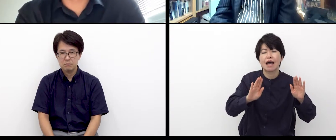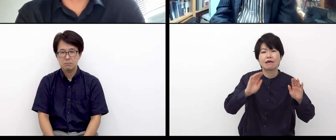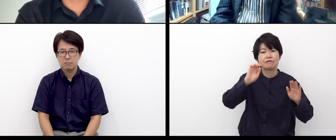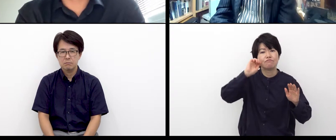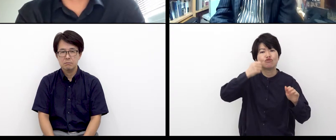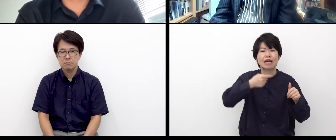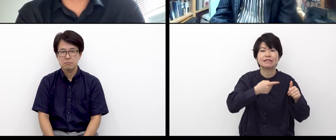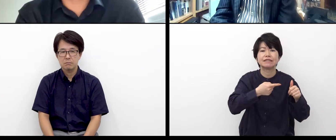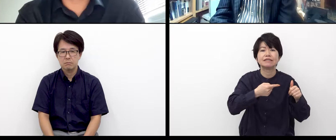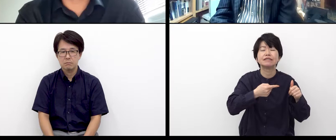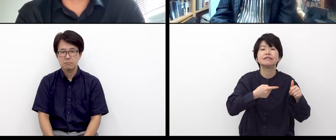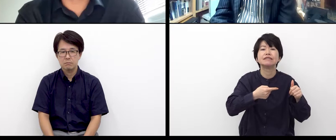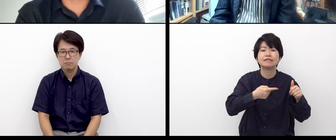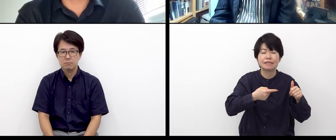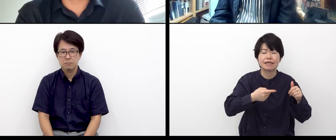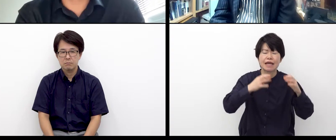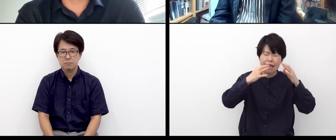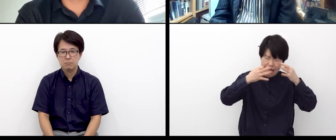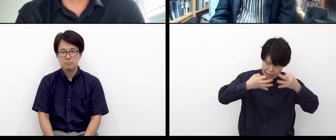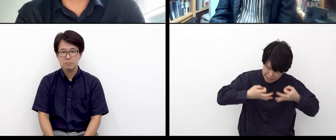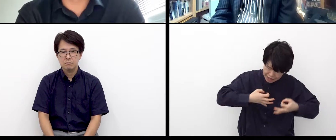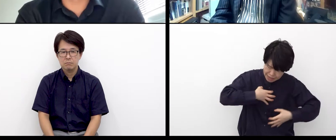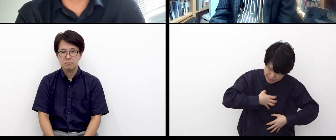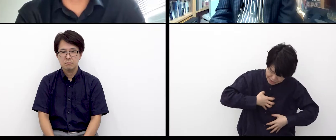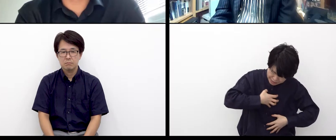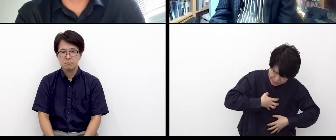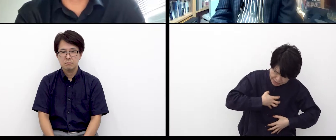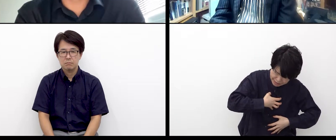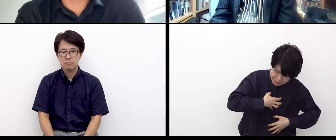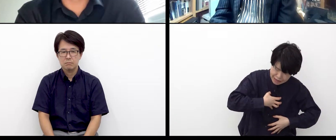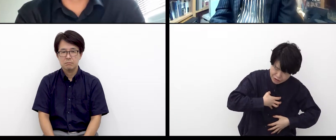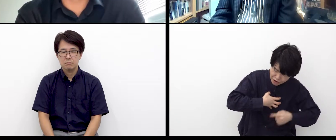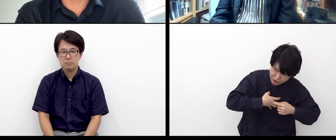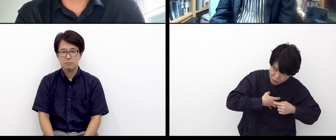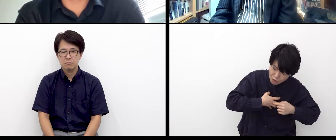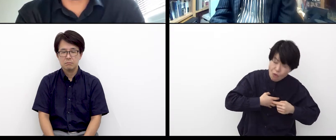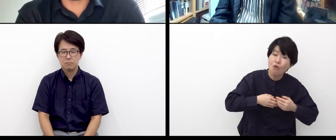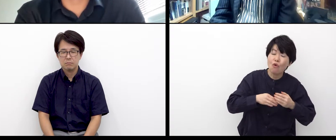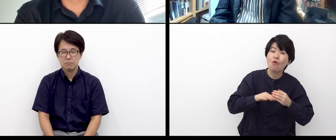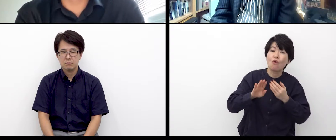it would be good to end the negative cycle and open their mind to the outside.